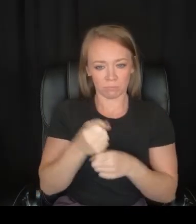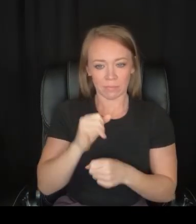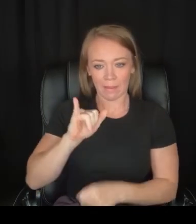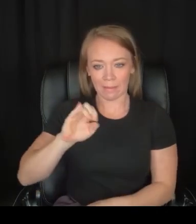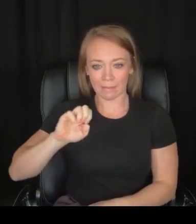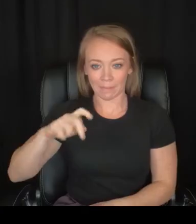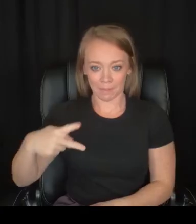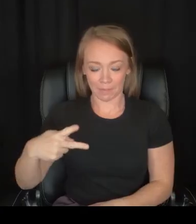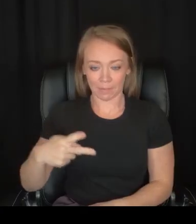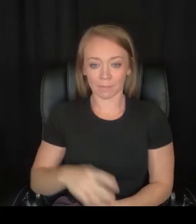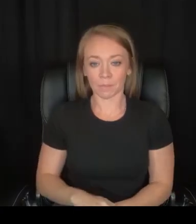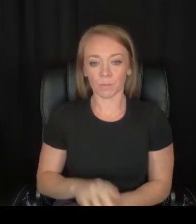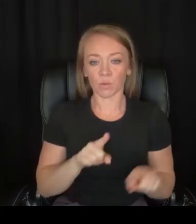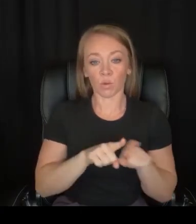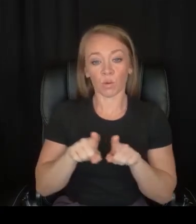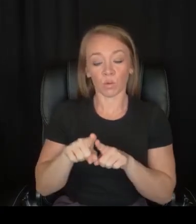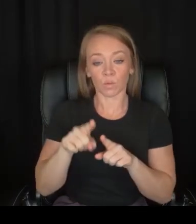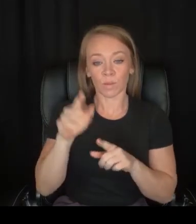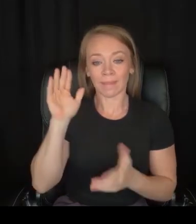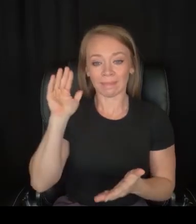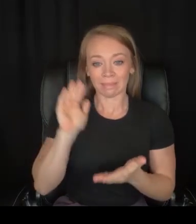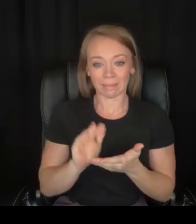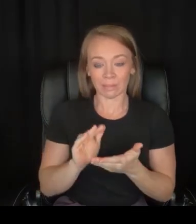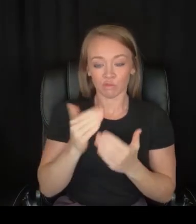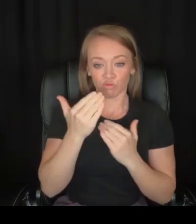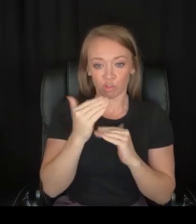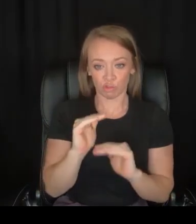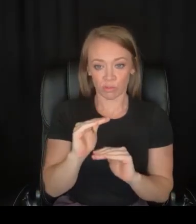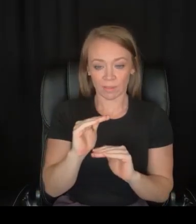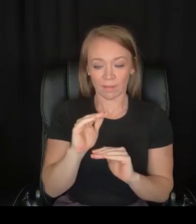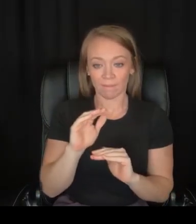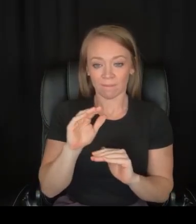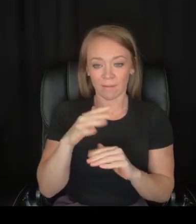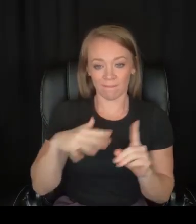or IEP, and Least restrictive Environment, or LRE.